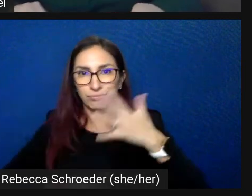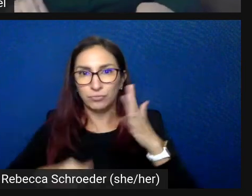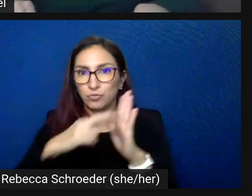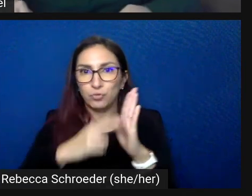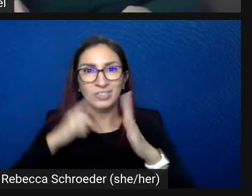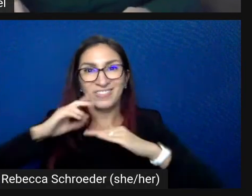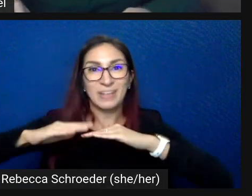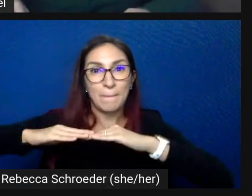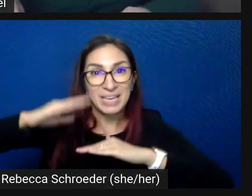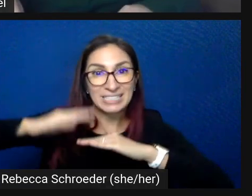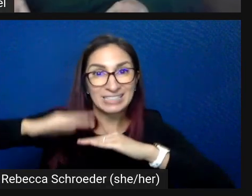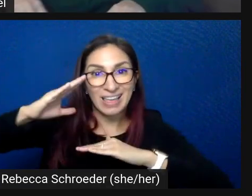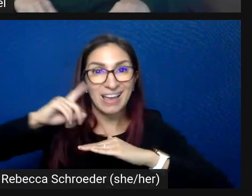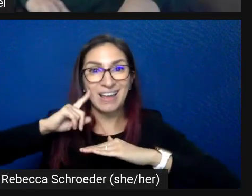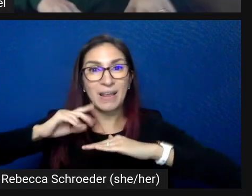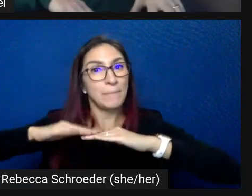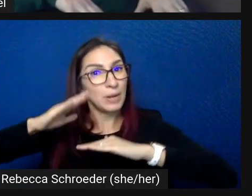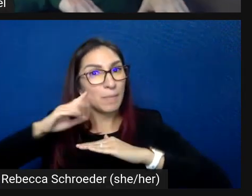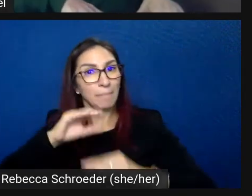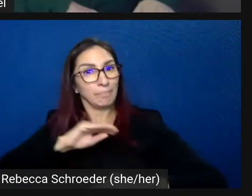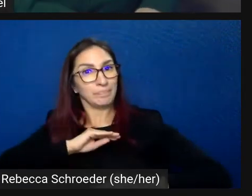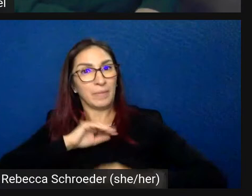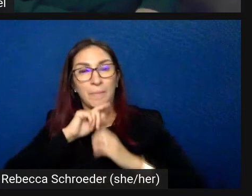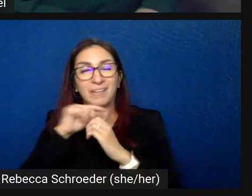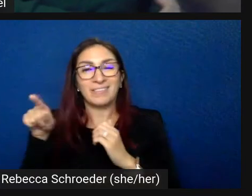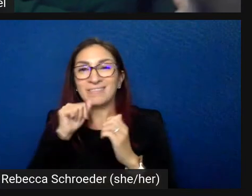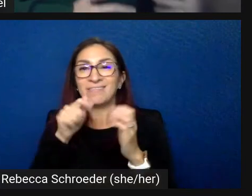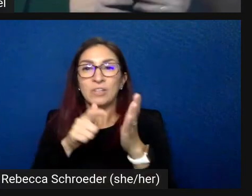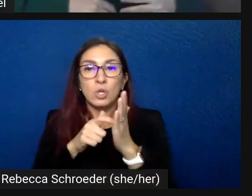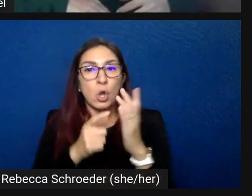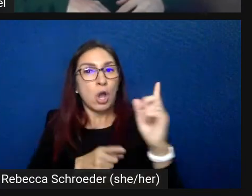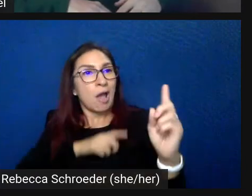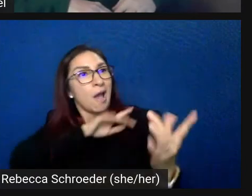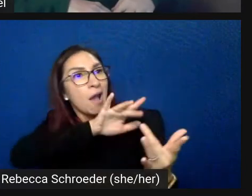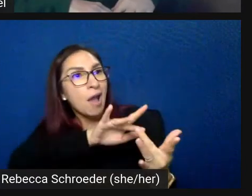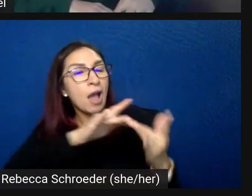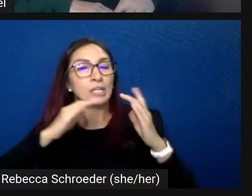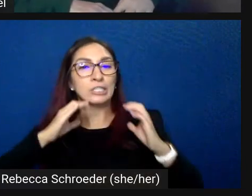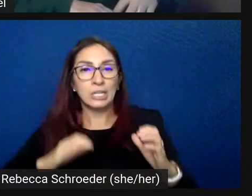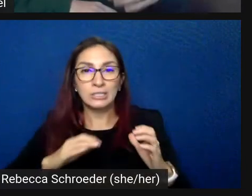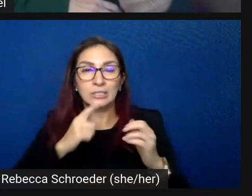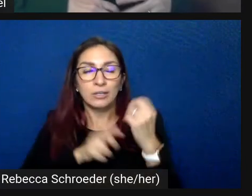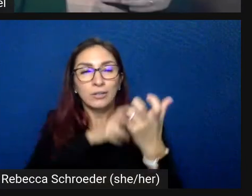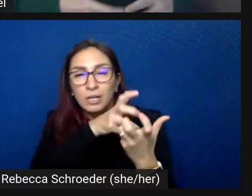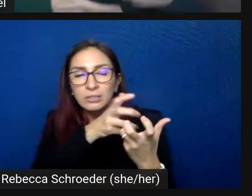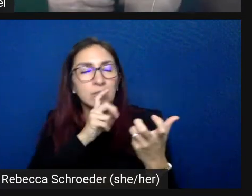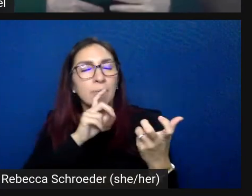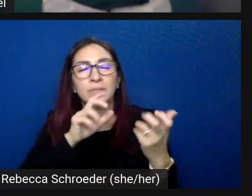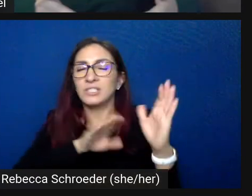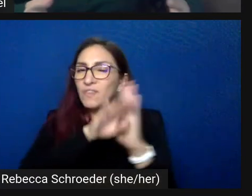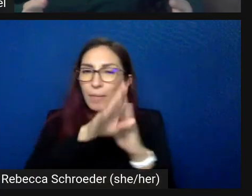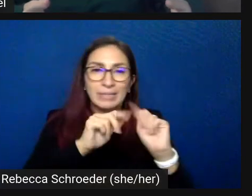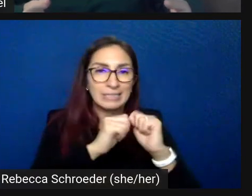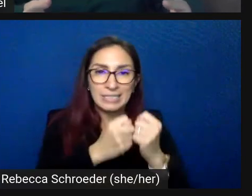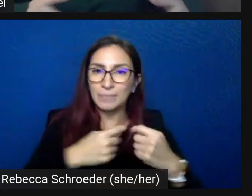to go through the custom development team that I'm housed under in our central IT. They don't have to use us to build their websites.